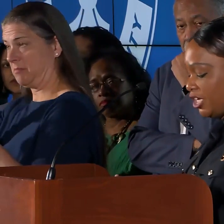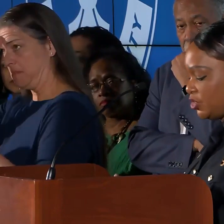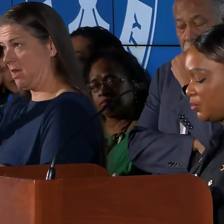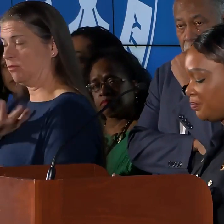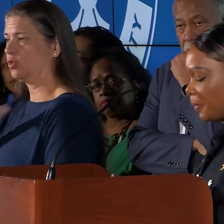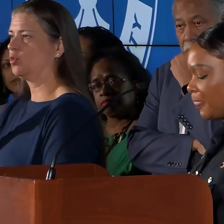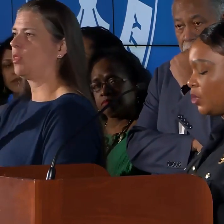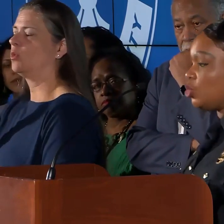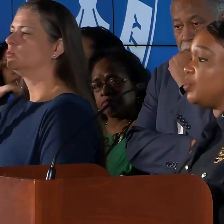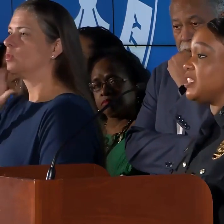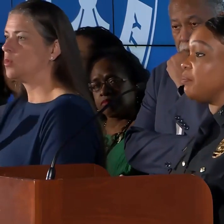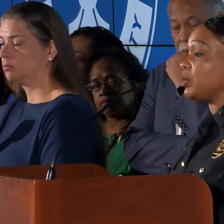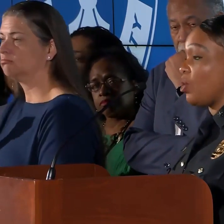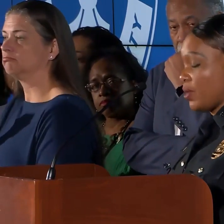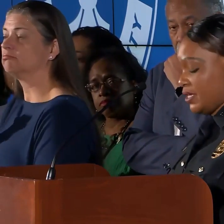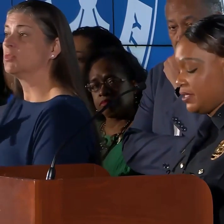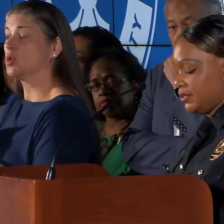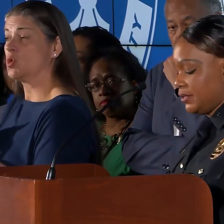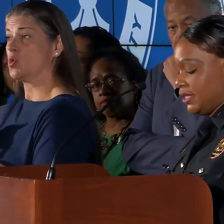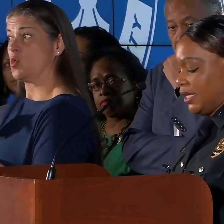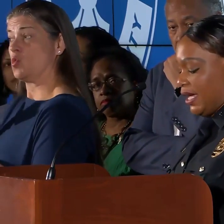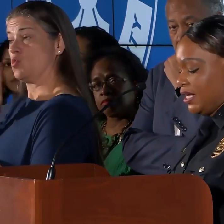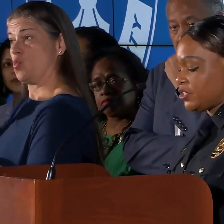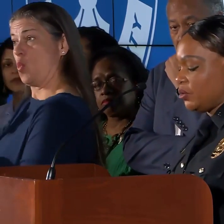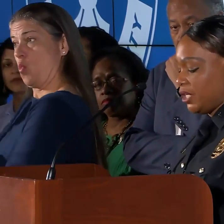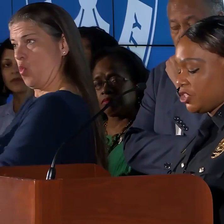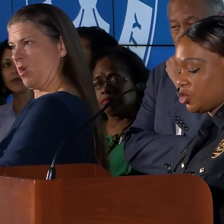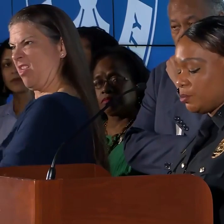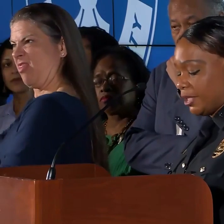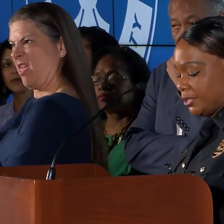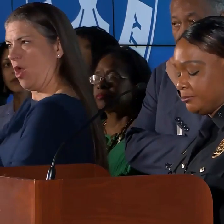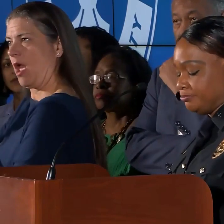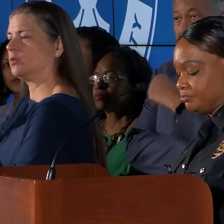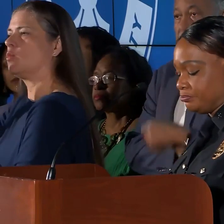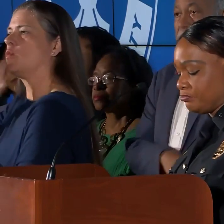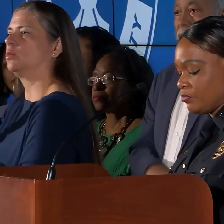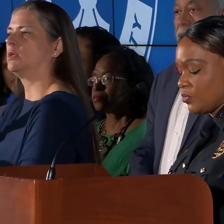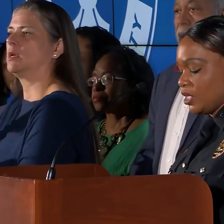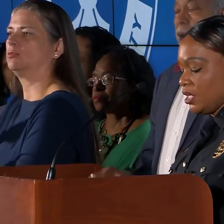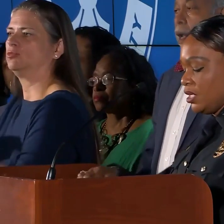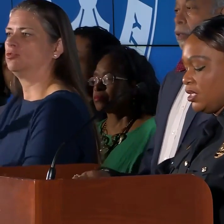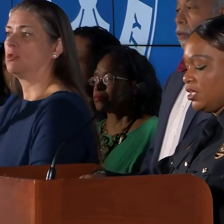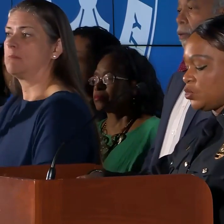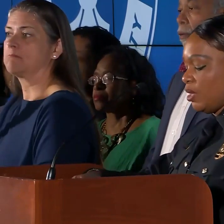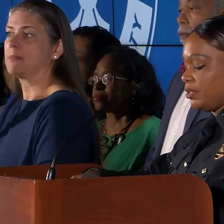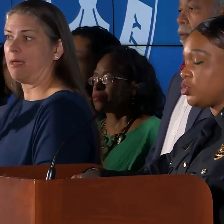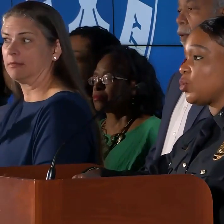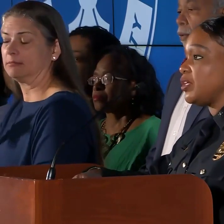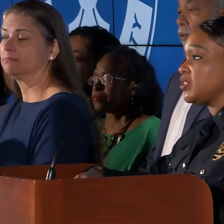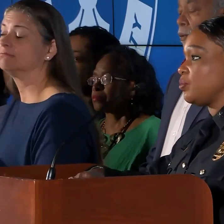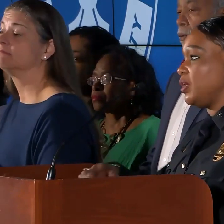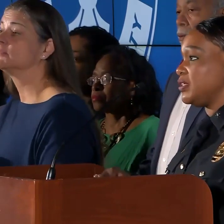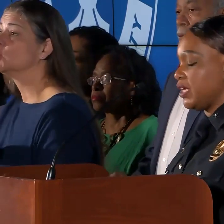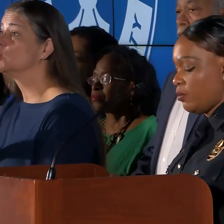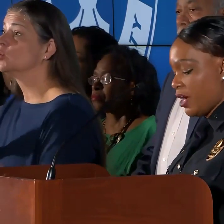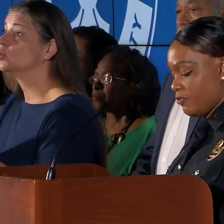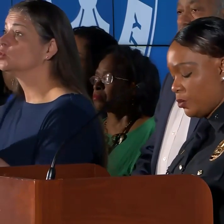age who was employed at National Bank. His weapon of choice was *** rifle.